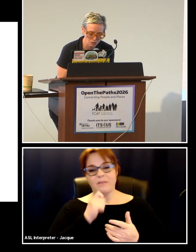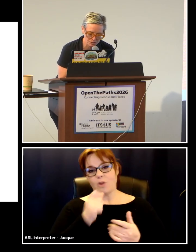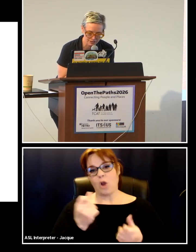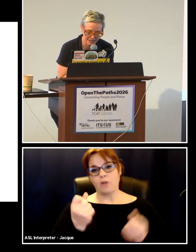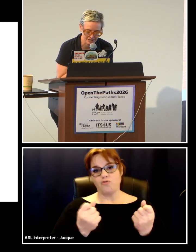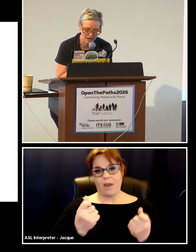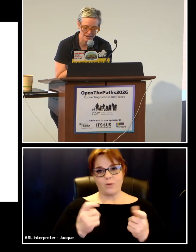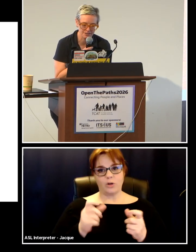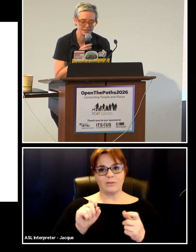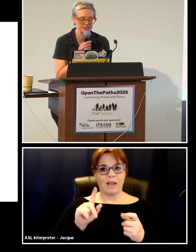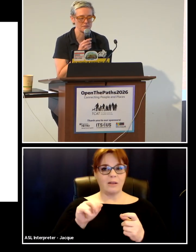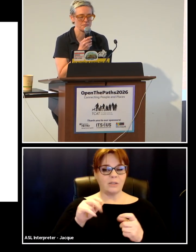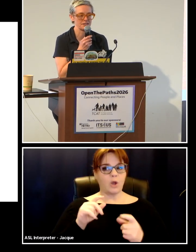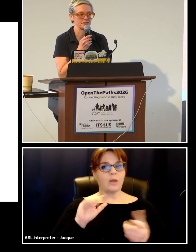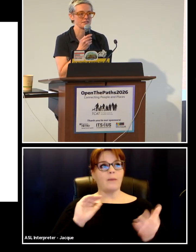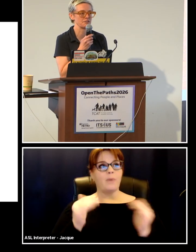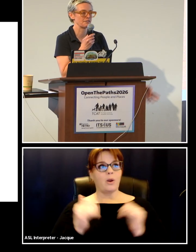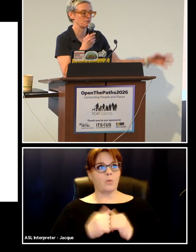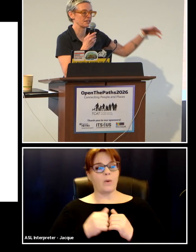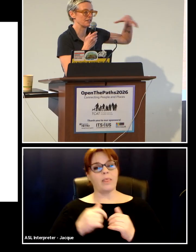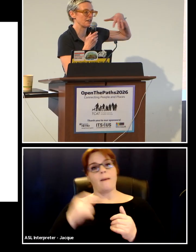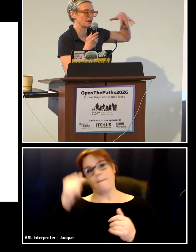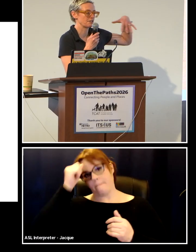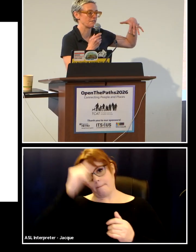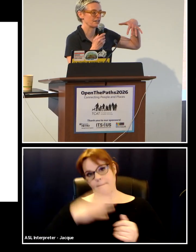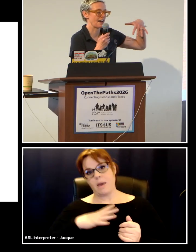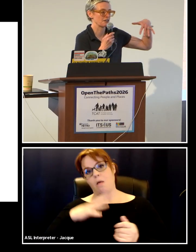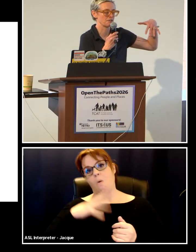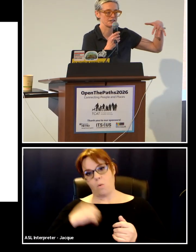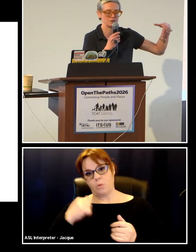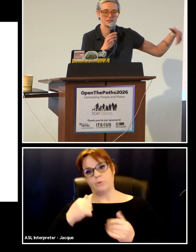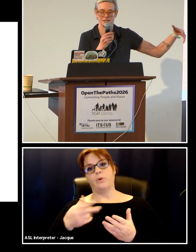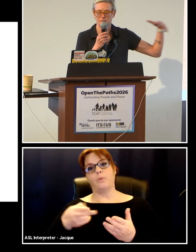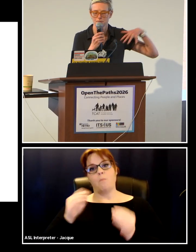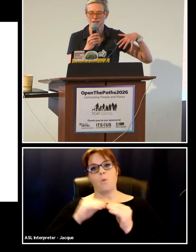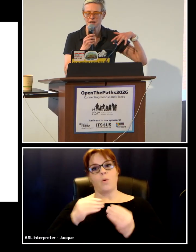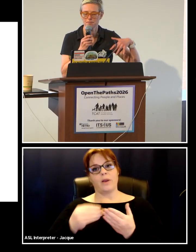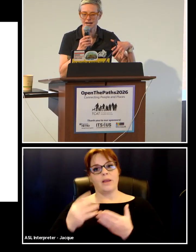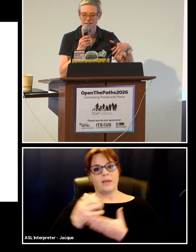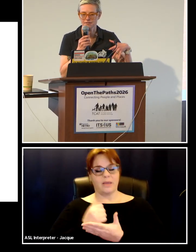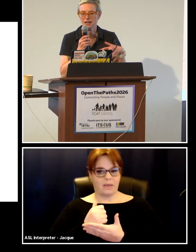older, and higher income peers. So even within the non-driver category, there's disparate impacts of